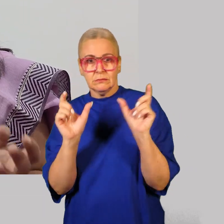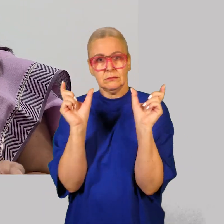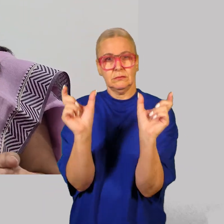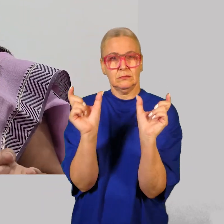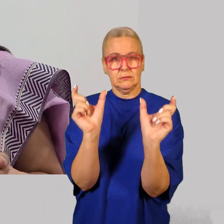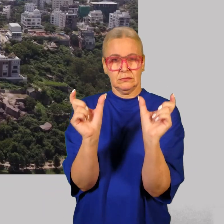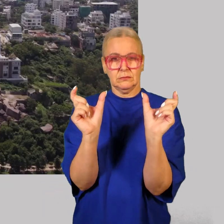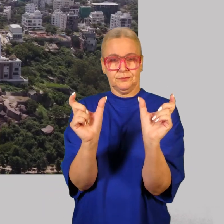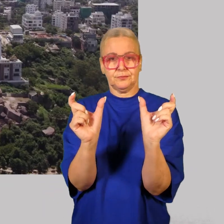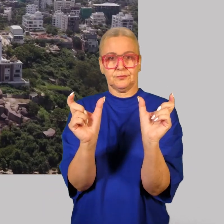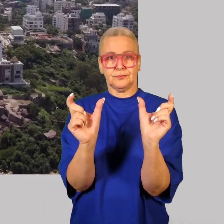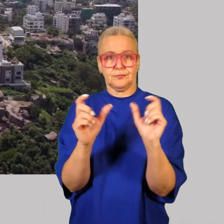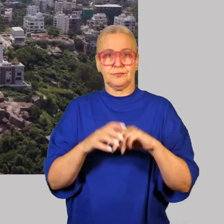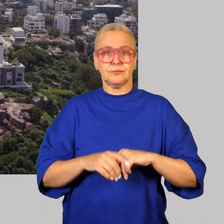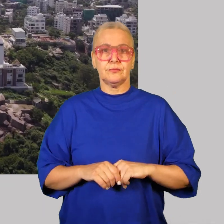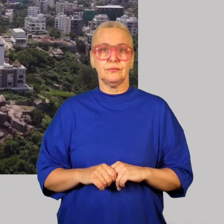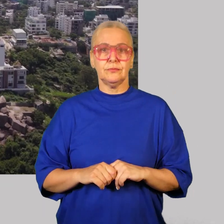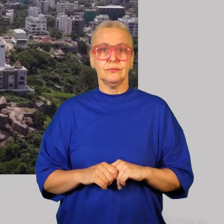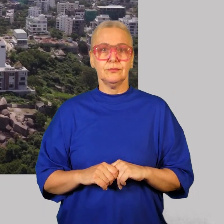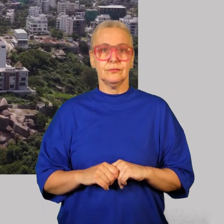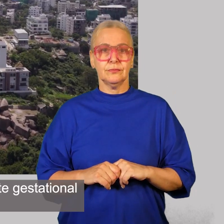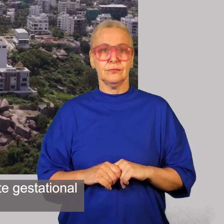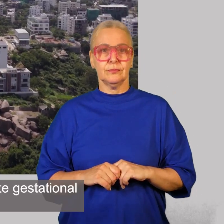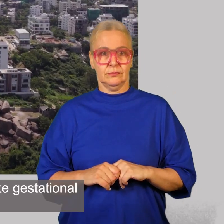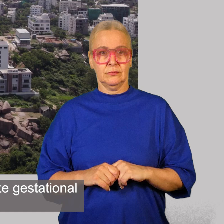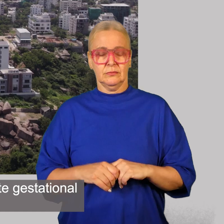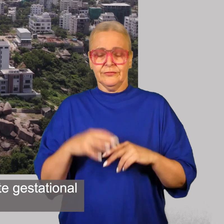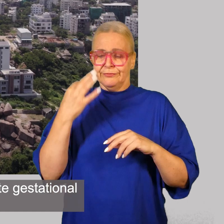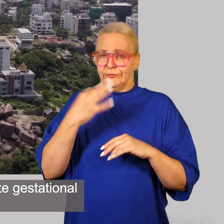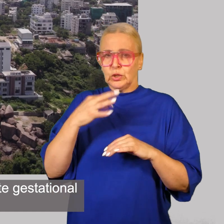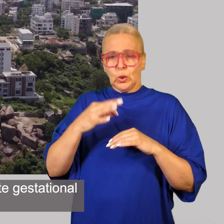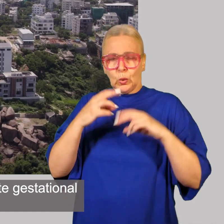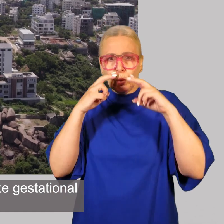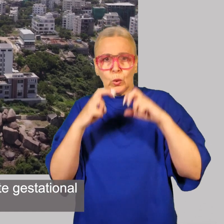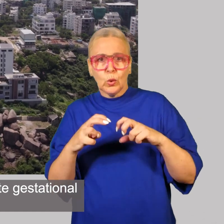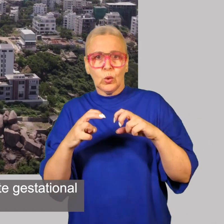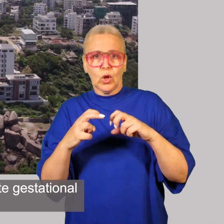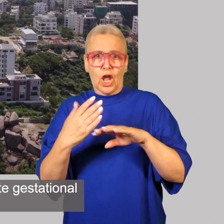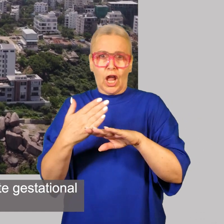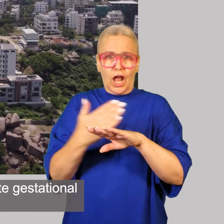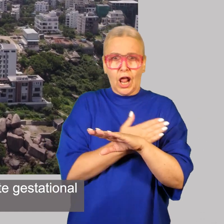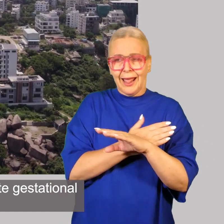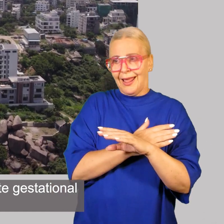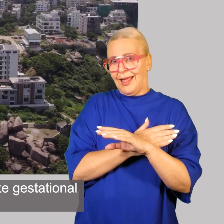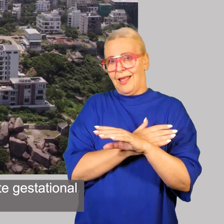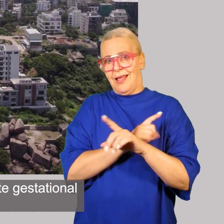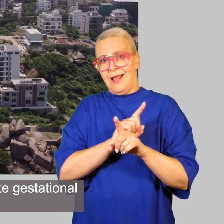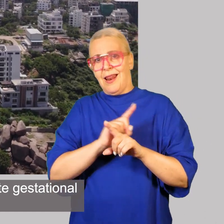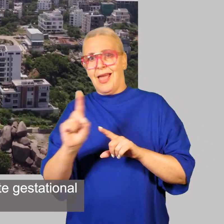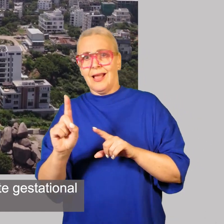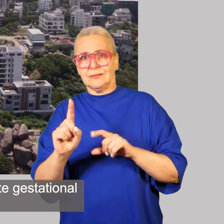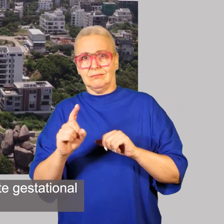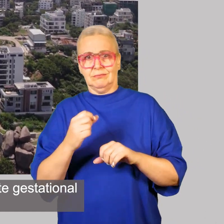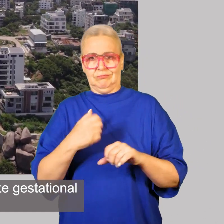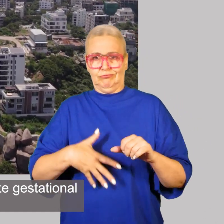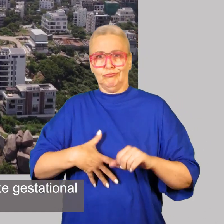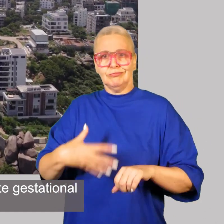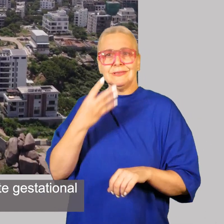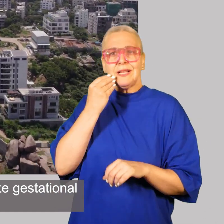24 weeks of gestation. Very few studies delineate between early and late gestational diabetes.